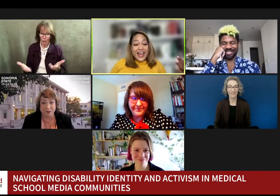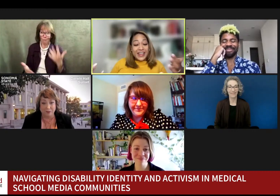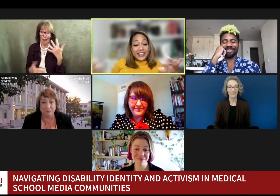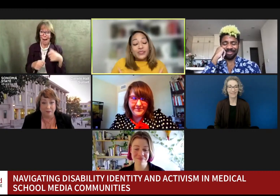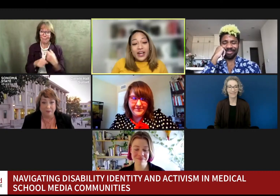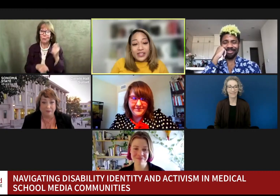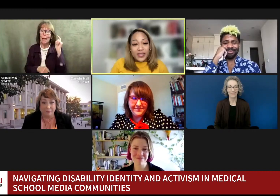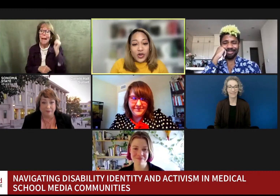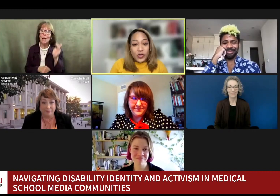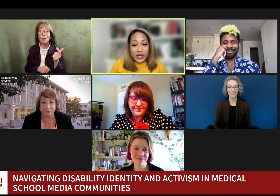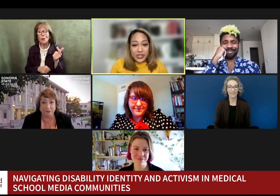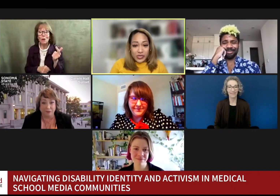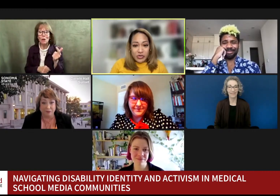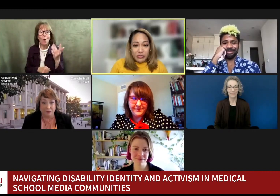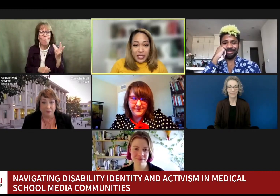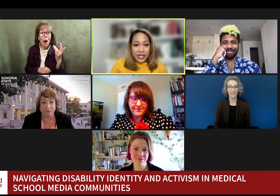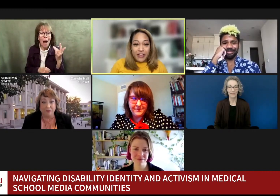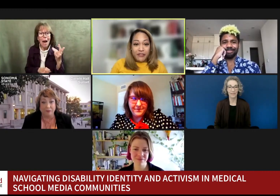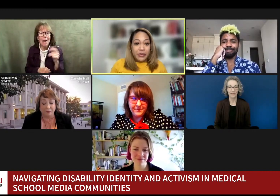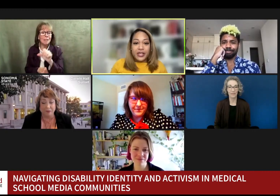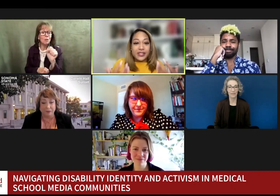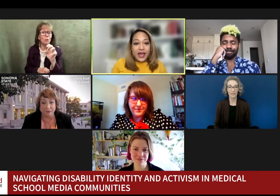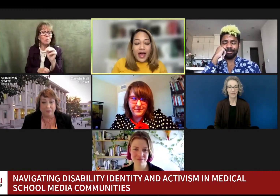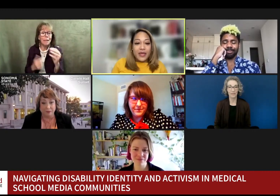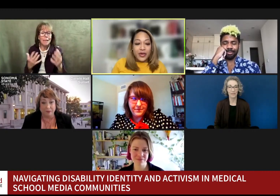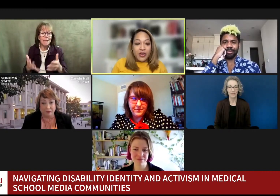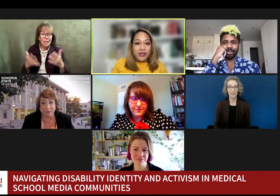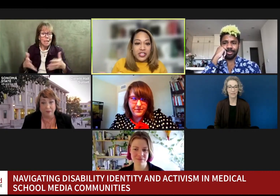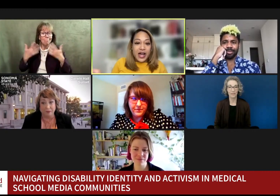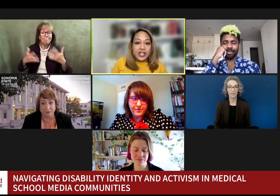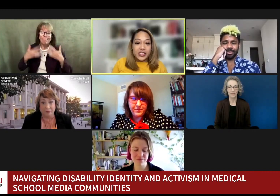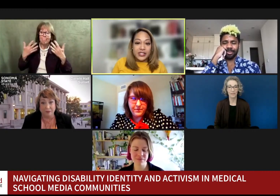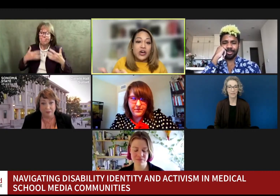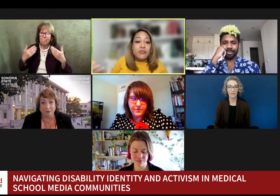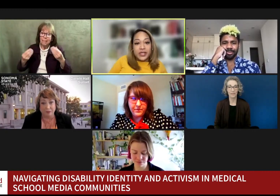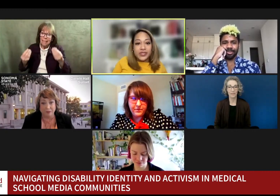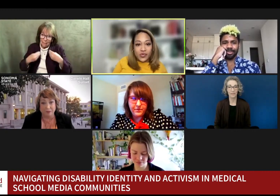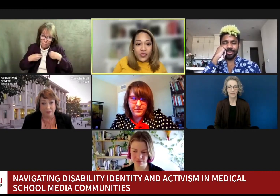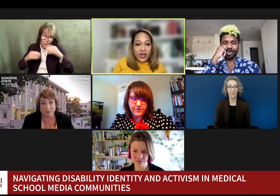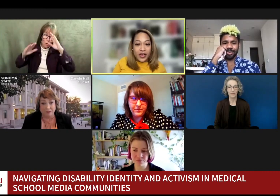And it's because of the hope that social media gave me, because I had the courage to actually tell my story.